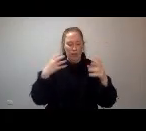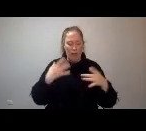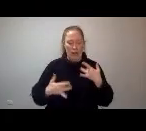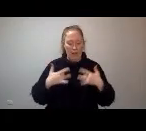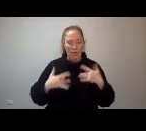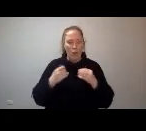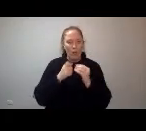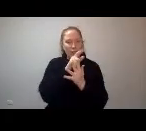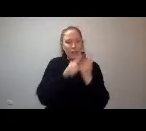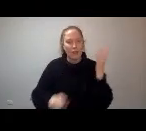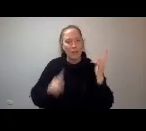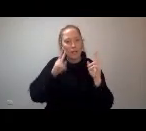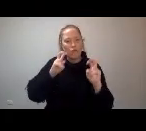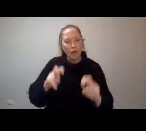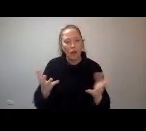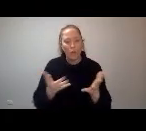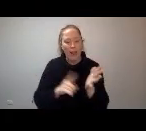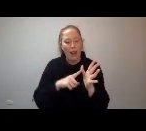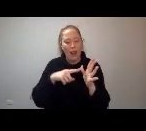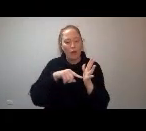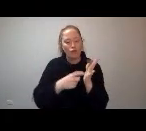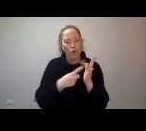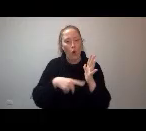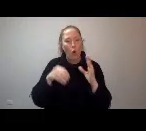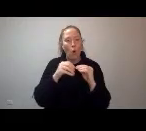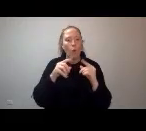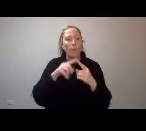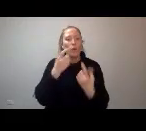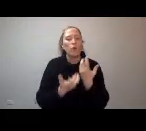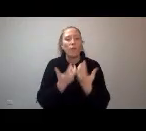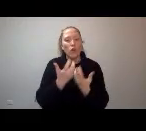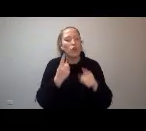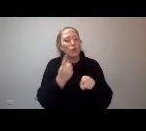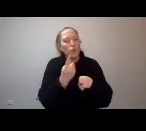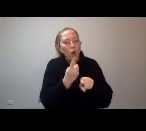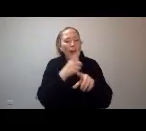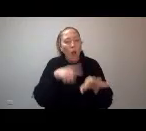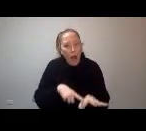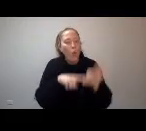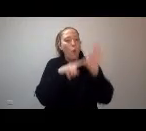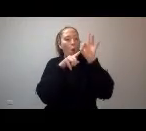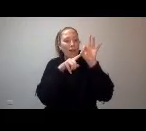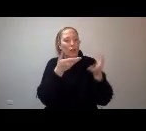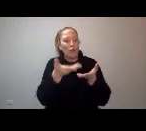at La Trobe University, will then talk about quality in service delivery with a particular focus on support